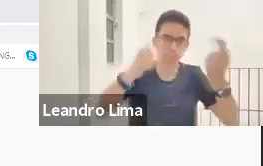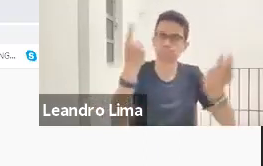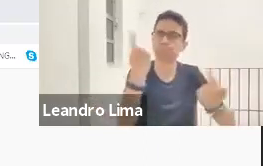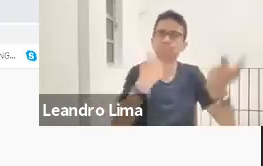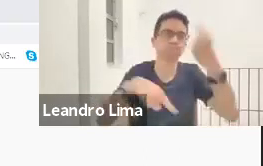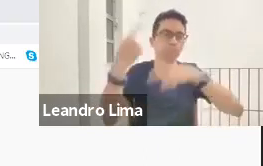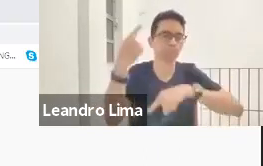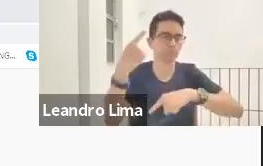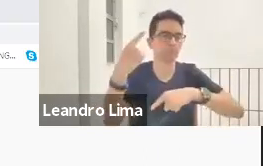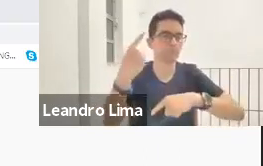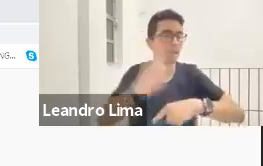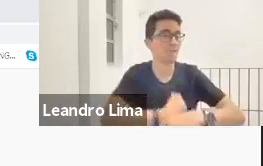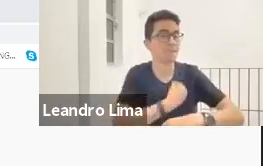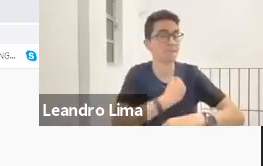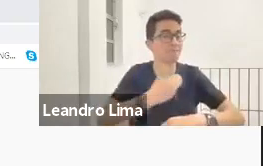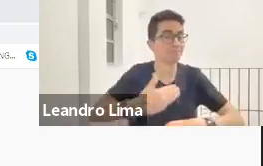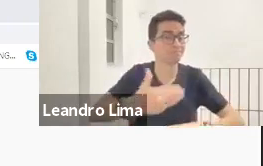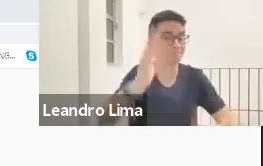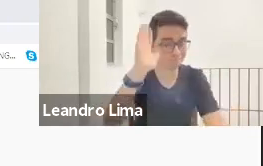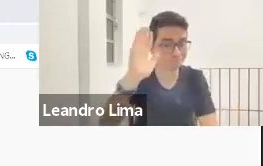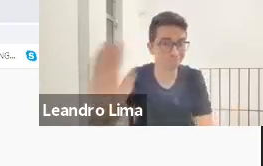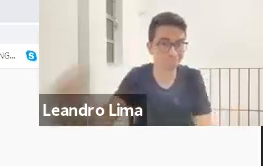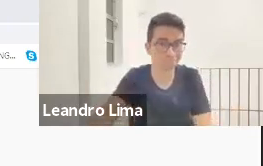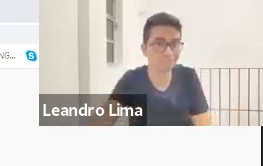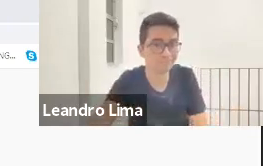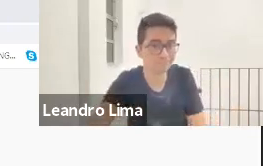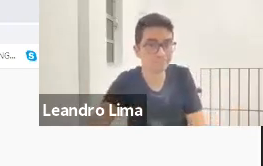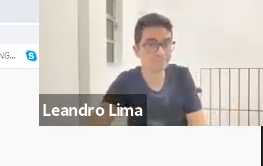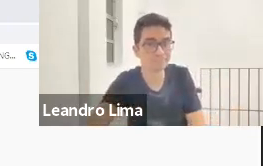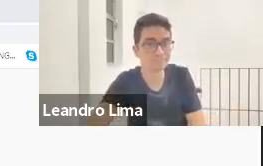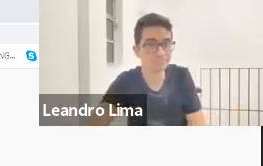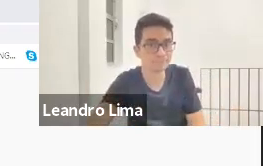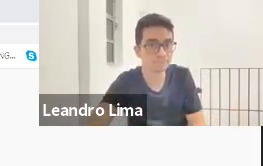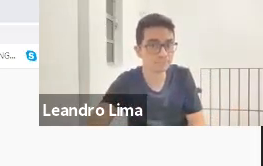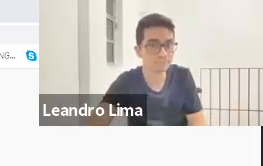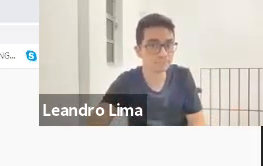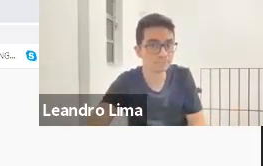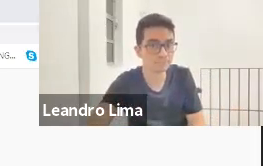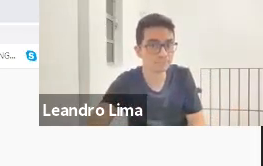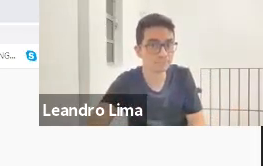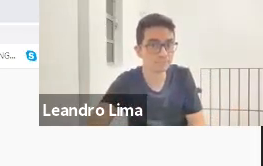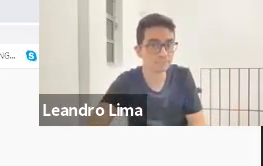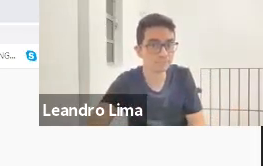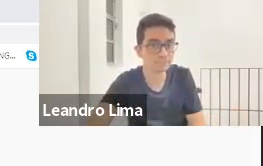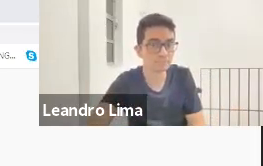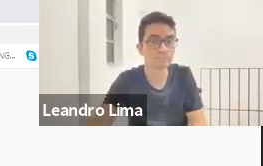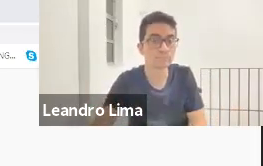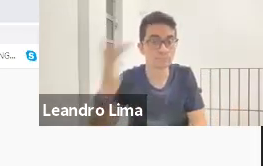that movement going and I agree that we need much more than. an us features or seven an us features ourselves during each utterance find the system each utterance find the system,